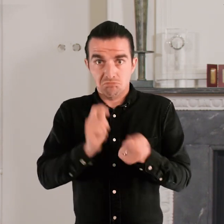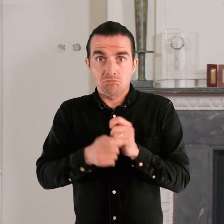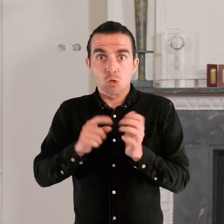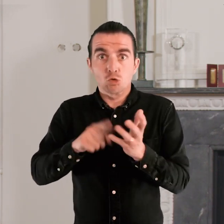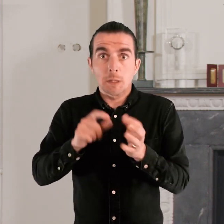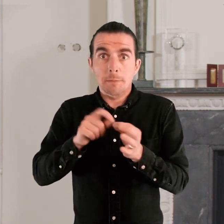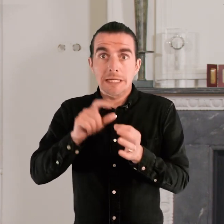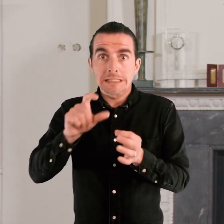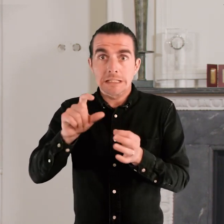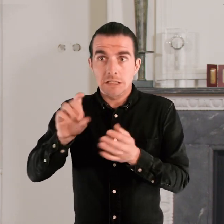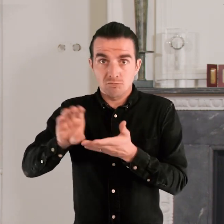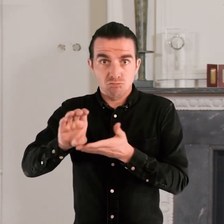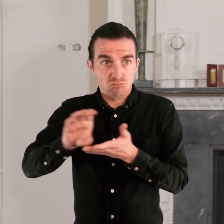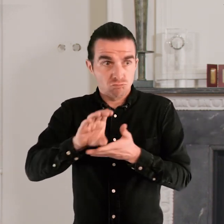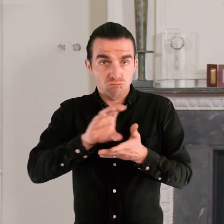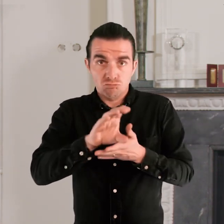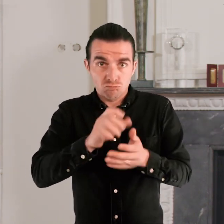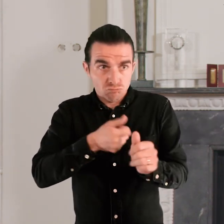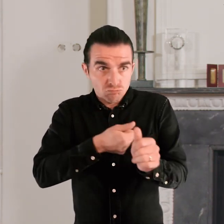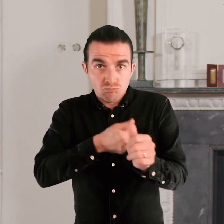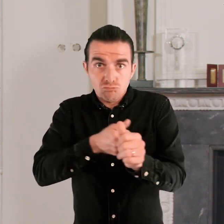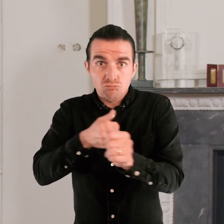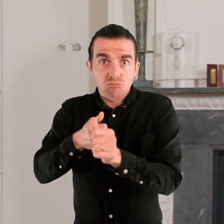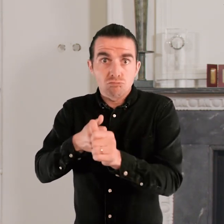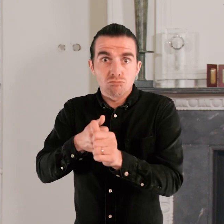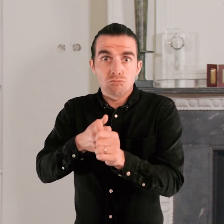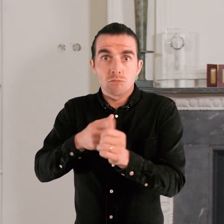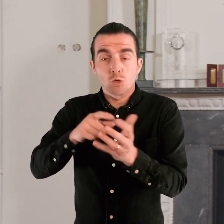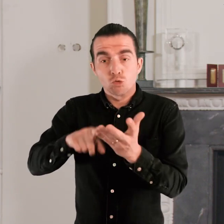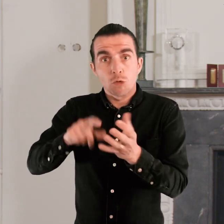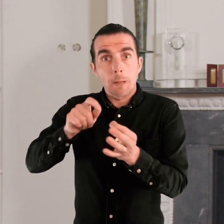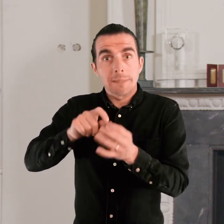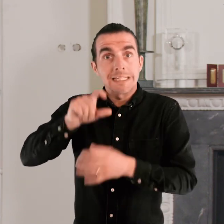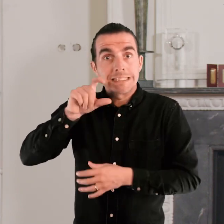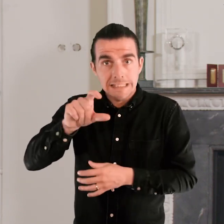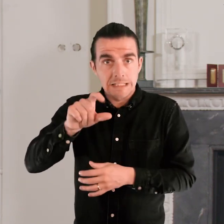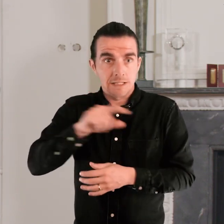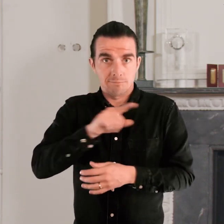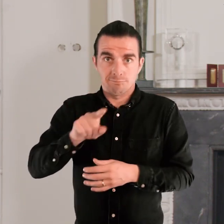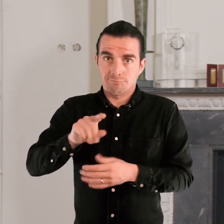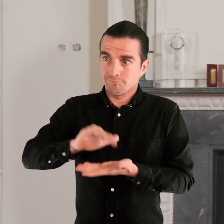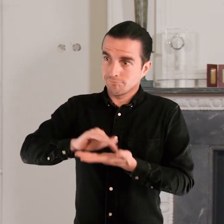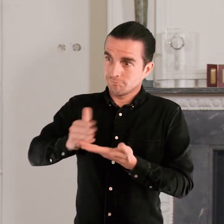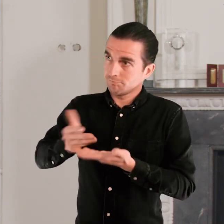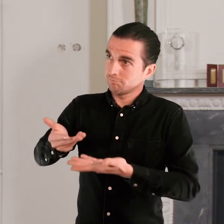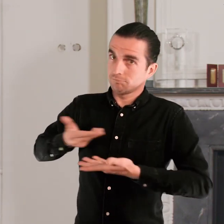to fund this UBC, this universal basic capital.